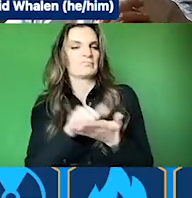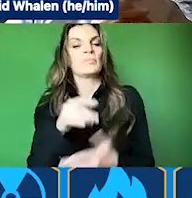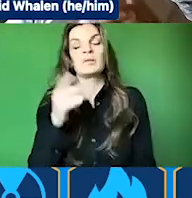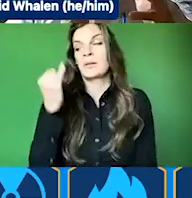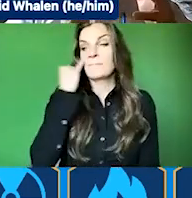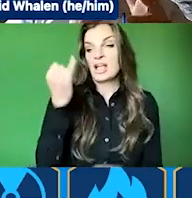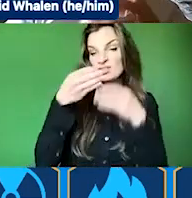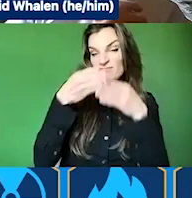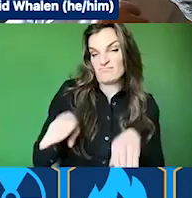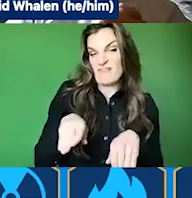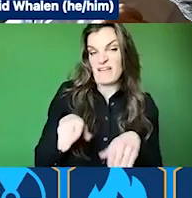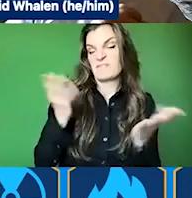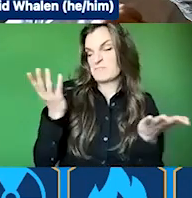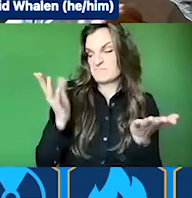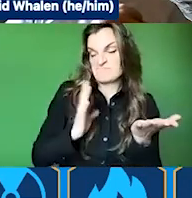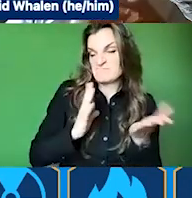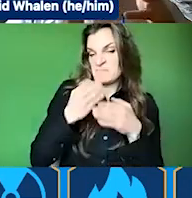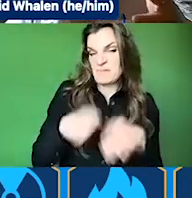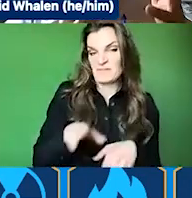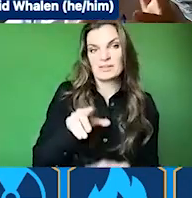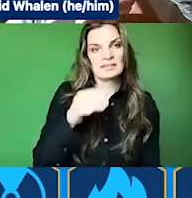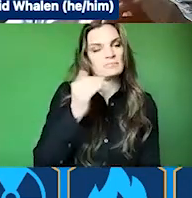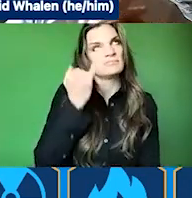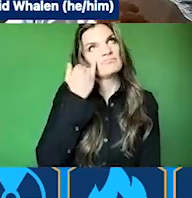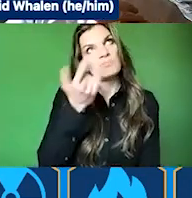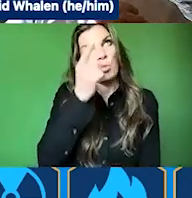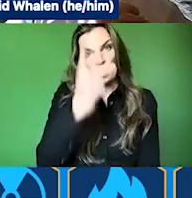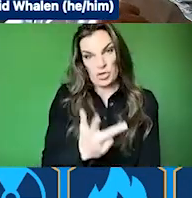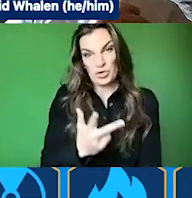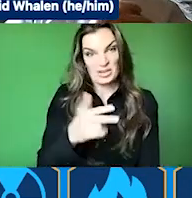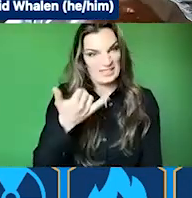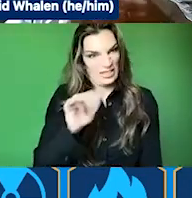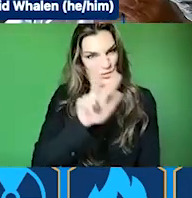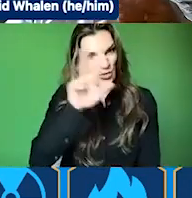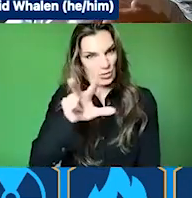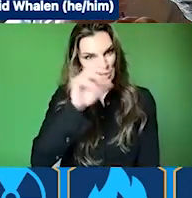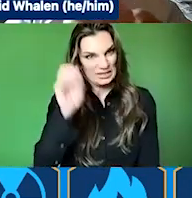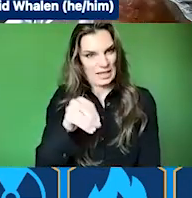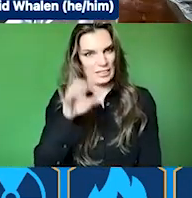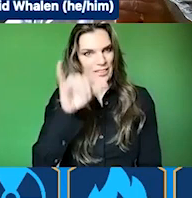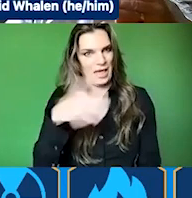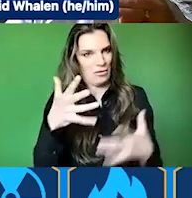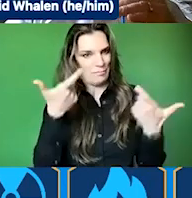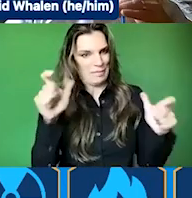That is 33% of your population. That's a lot of people just to say. So let's understand what we are going up against and